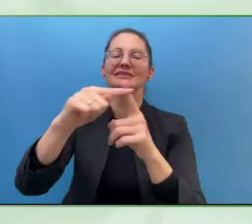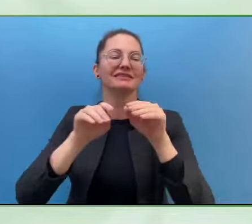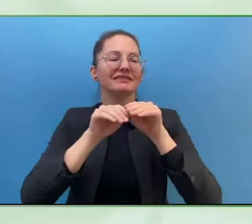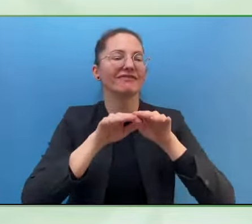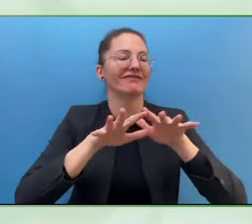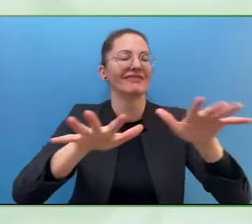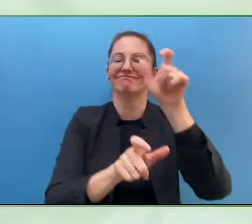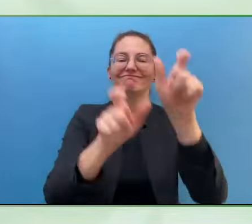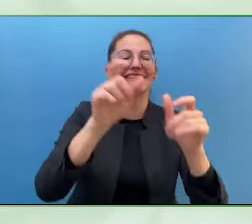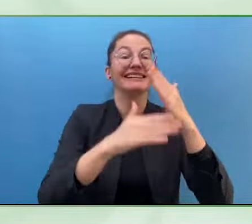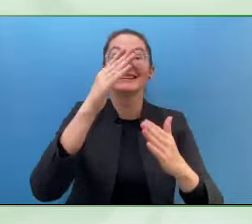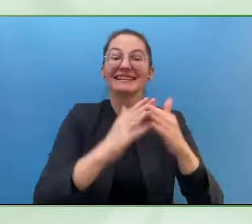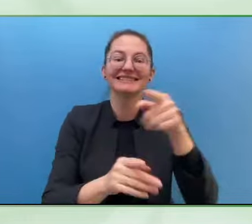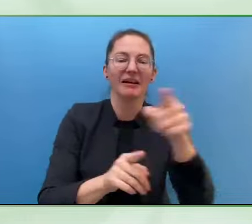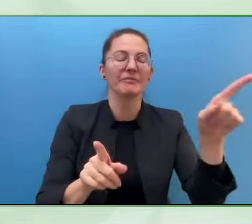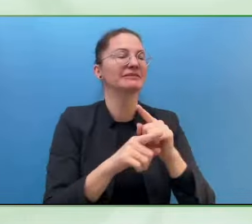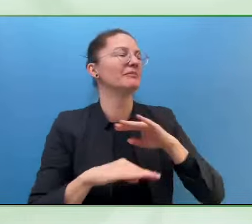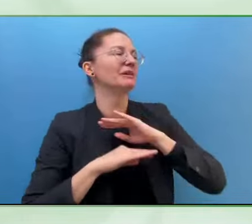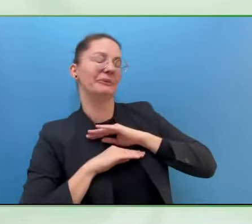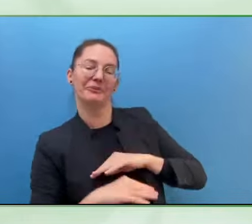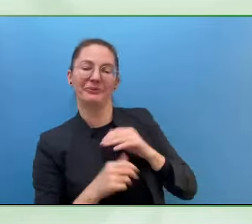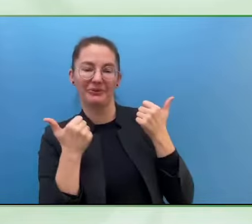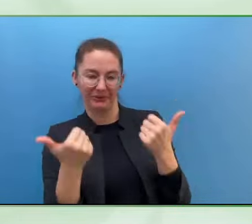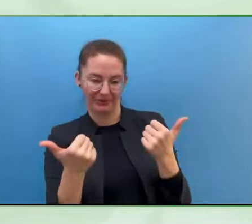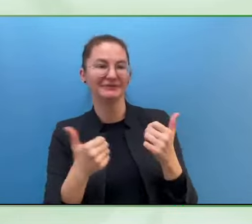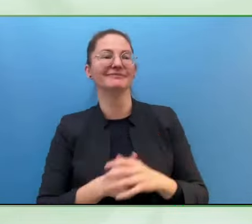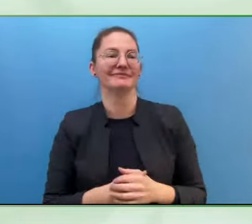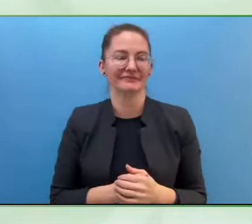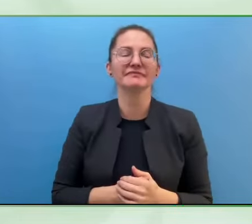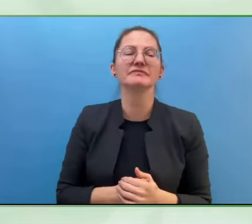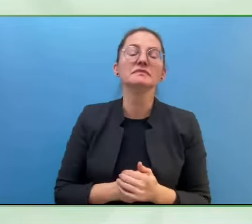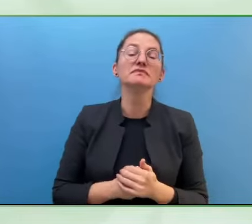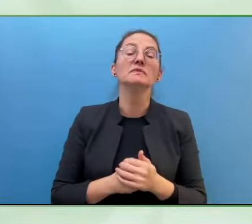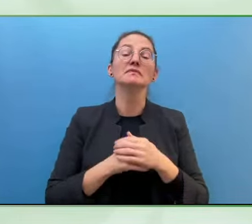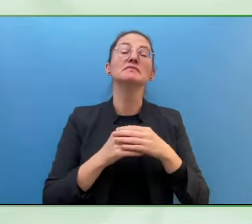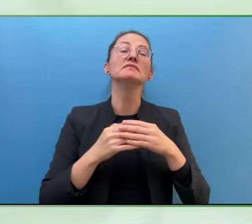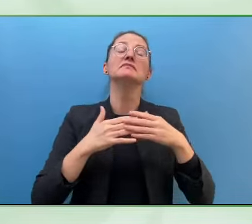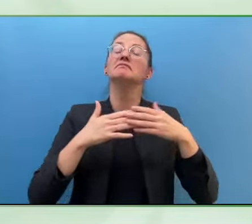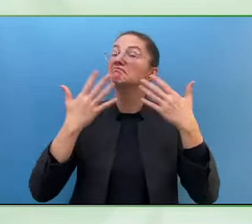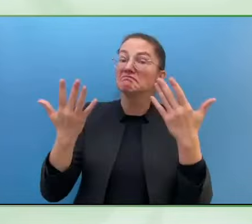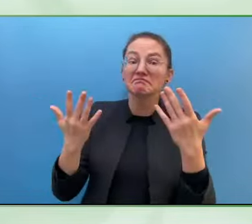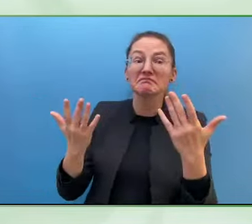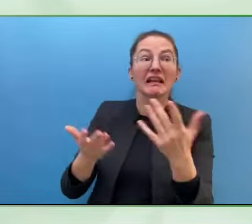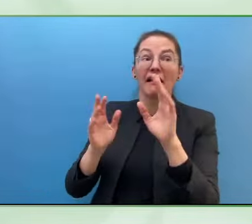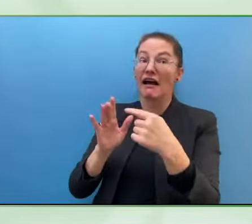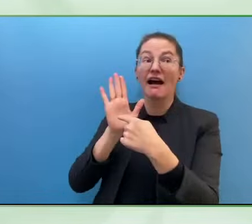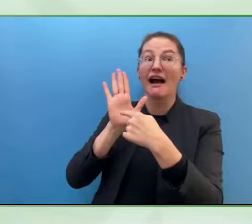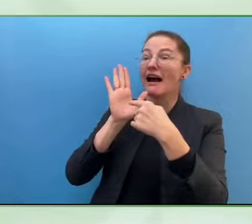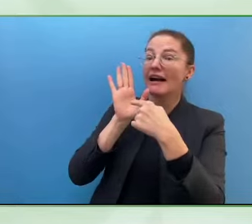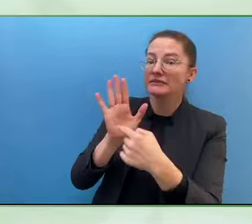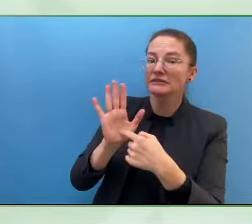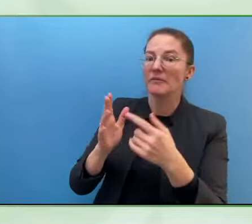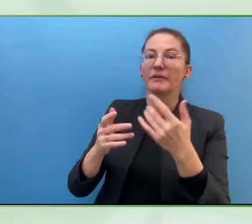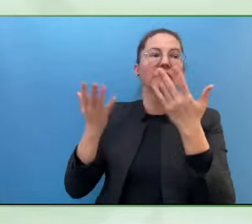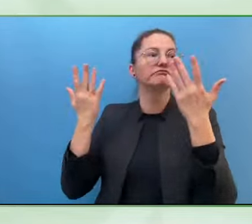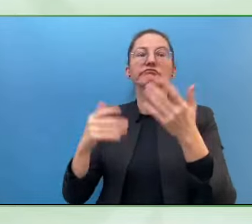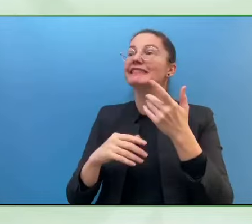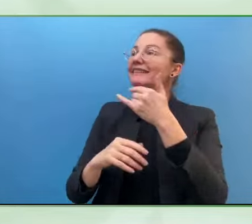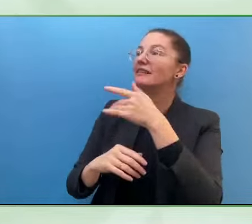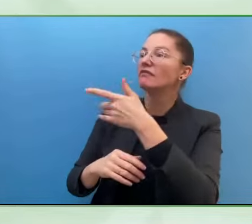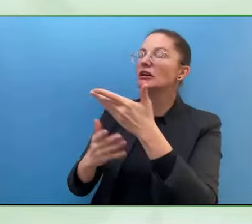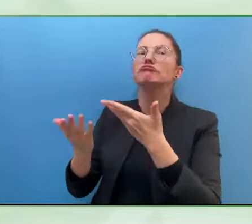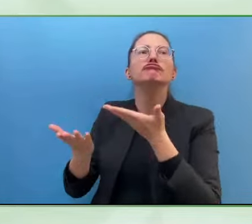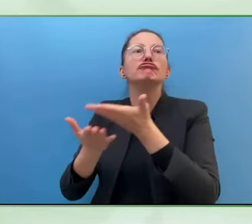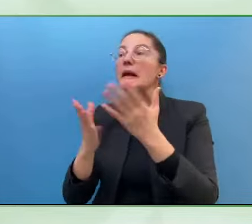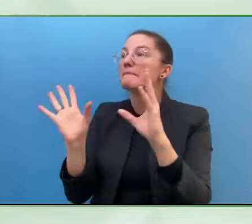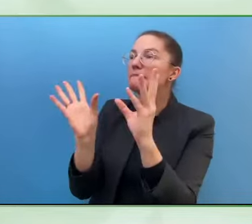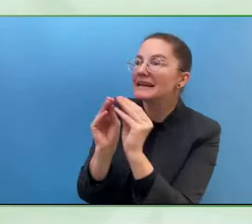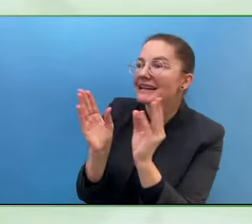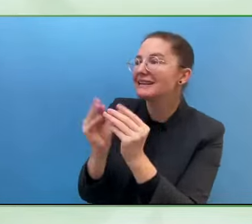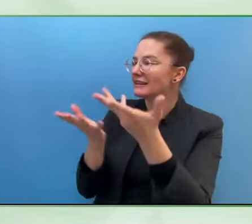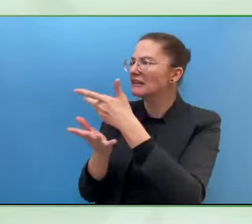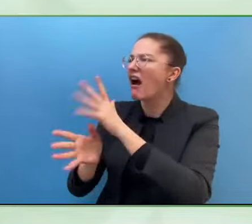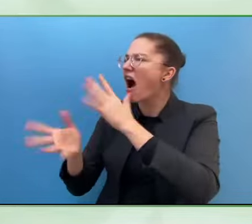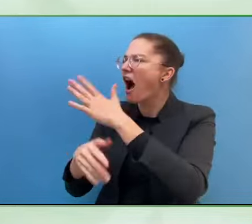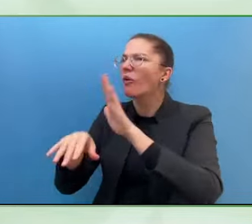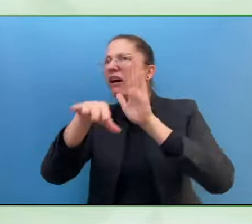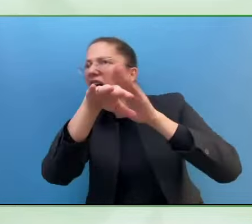We work together with associations.